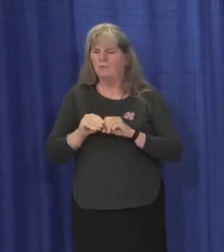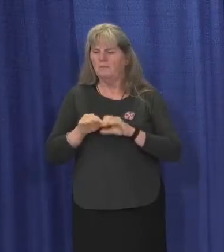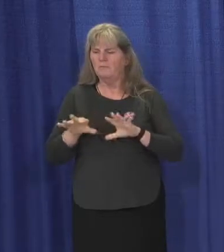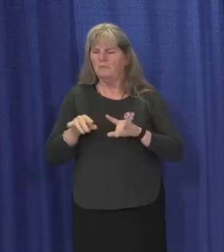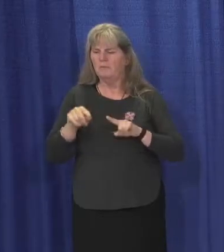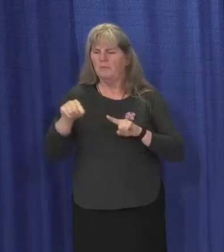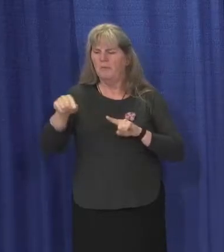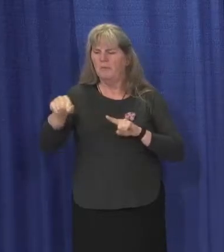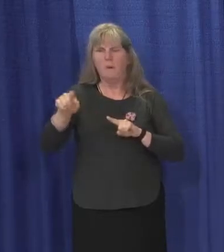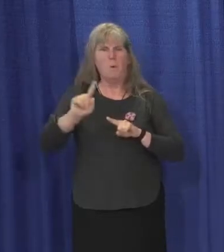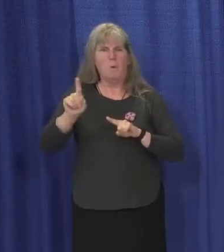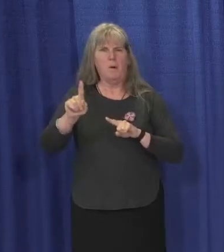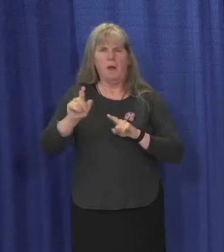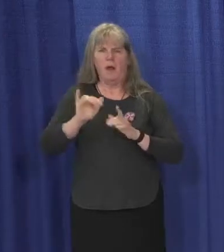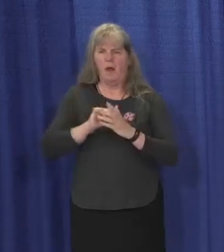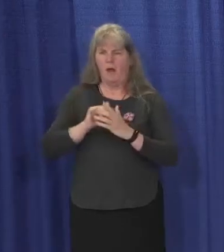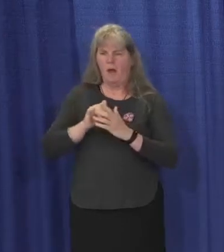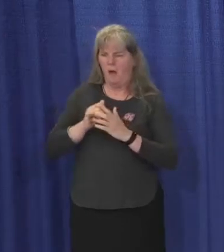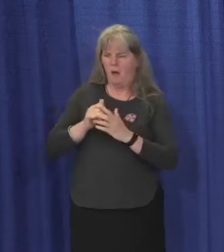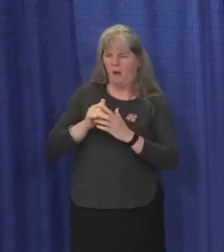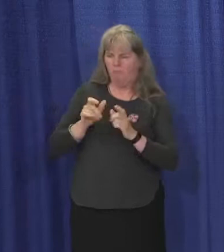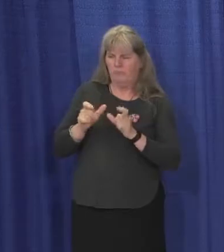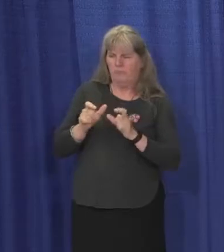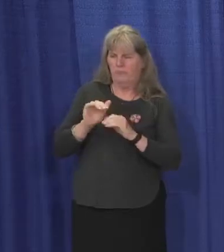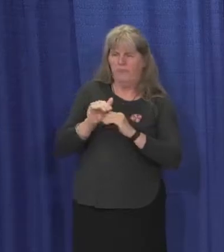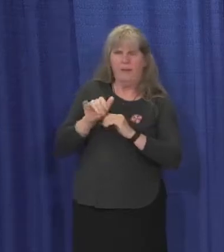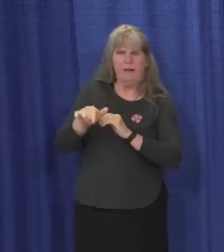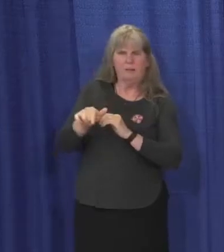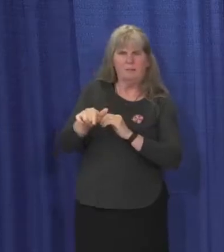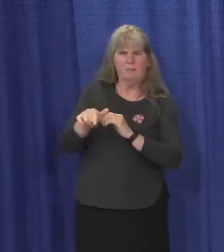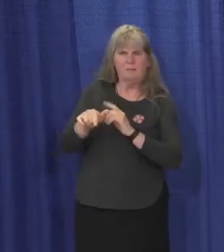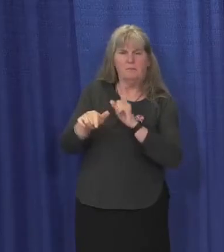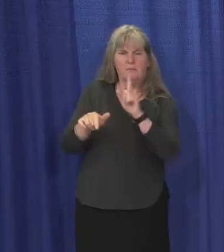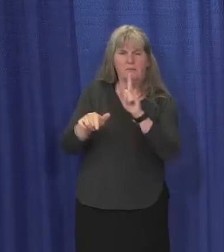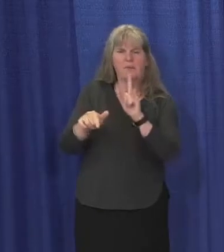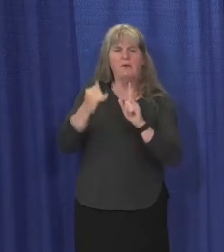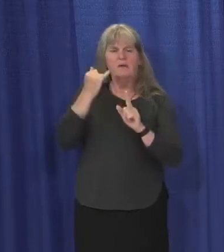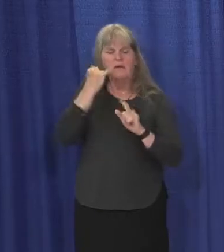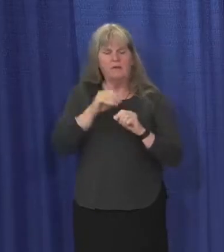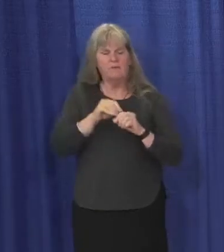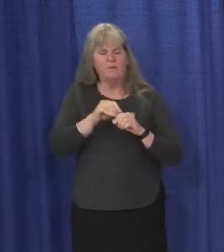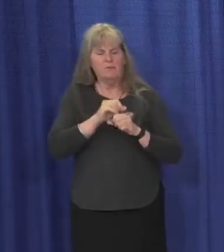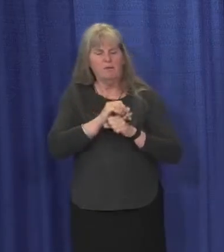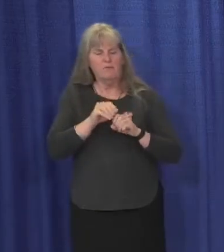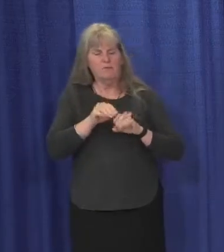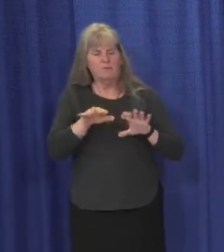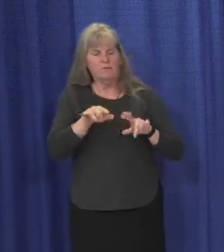are we seeing transmission and how do we respond to that create